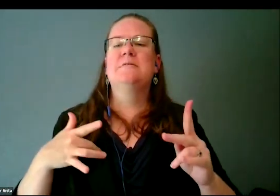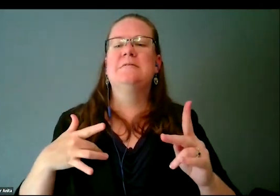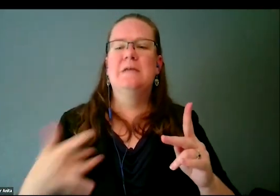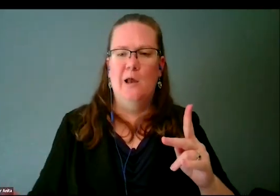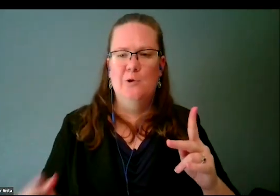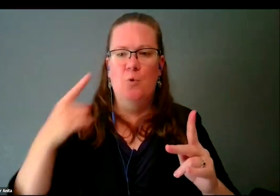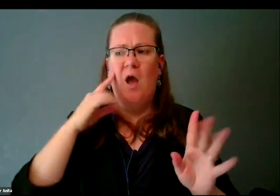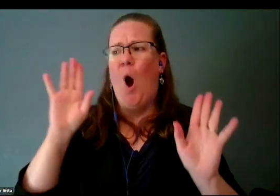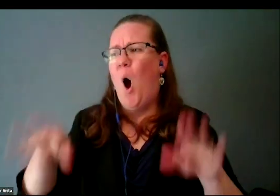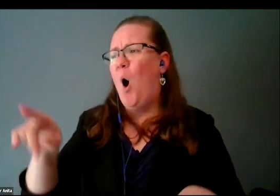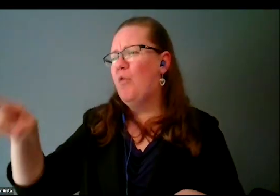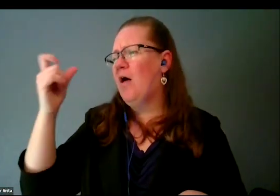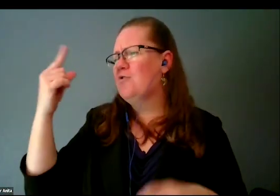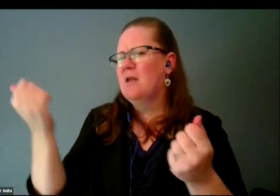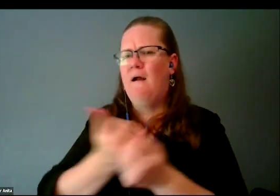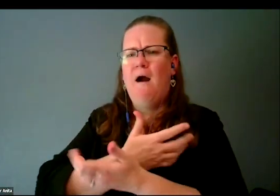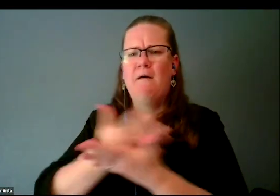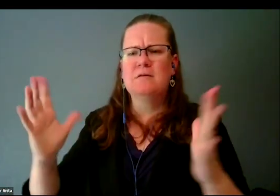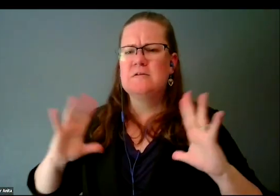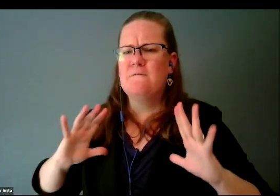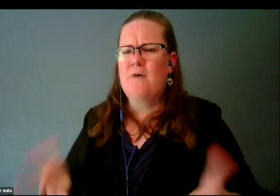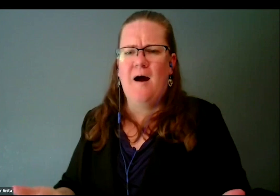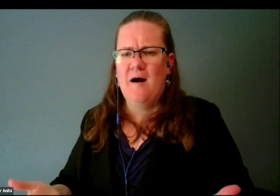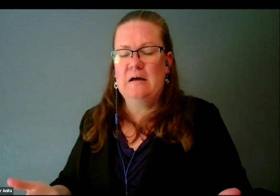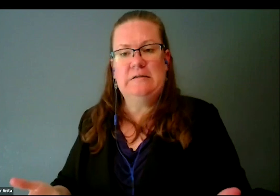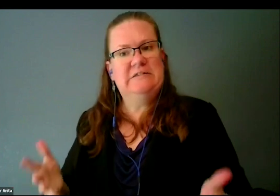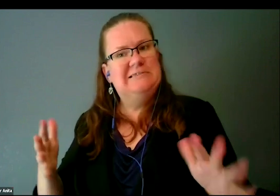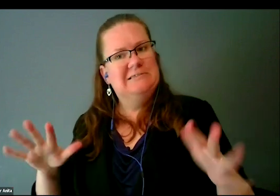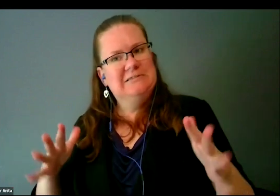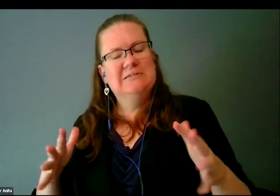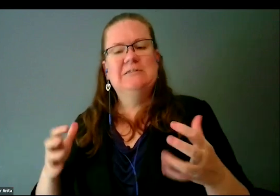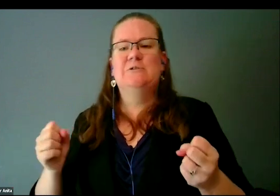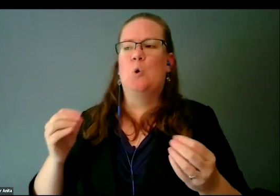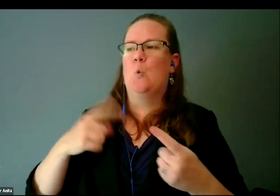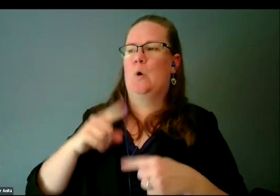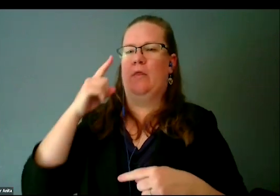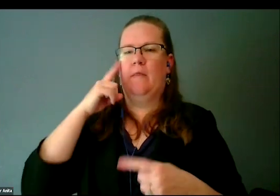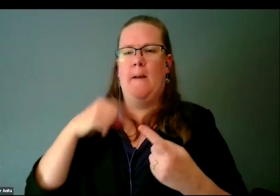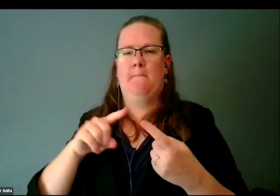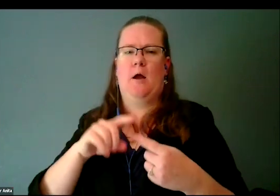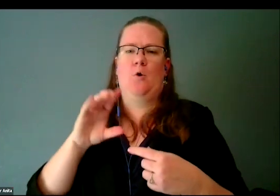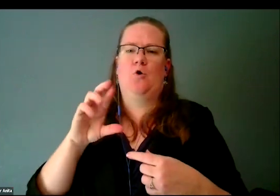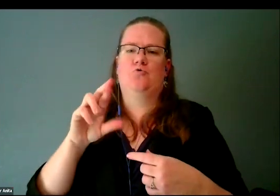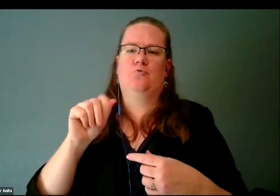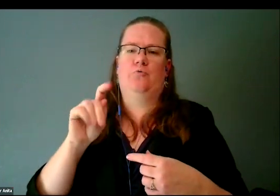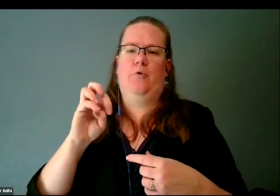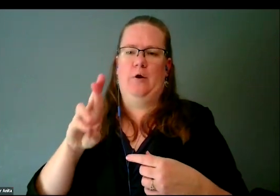When we think about the cratering in the image that I shared, it's not that learners are going to really get